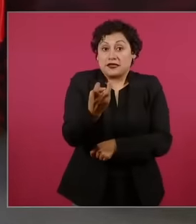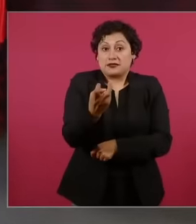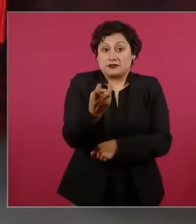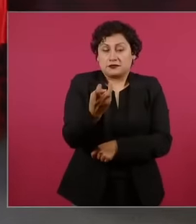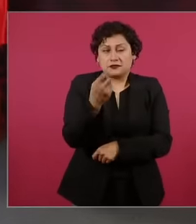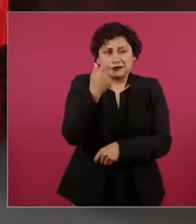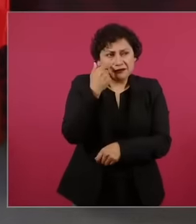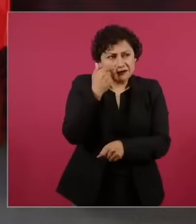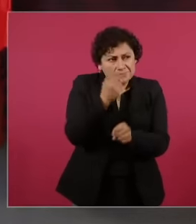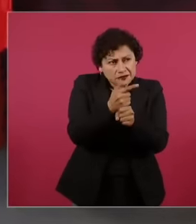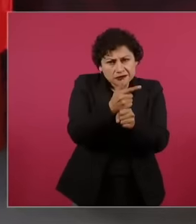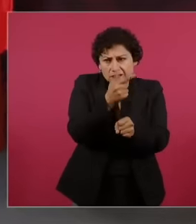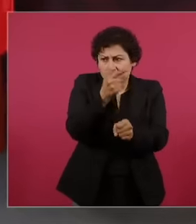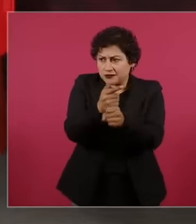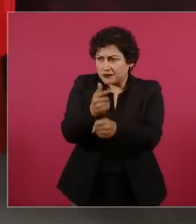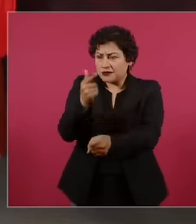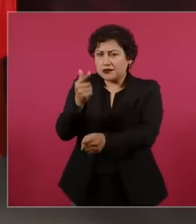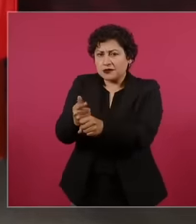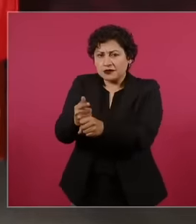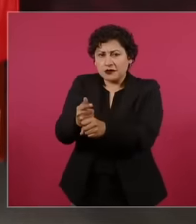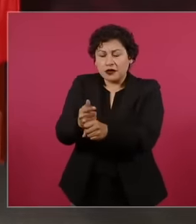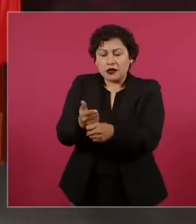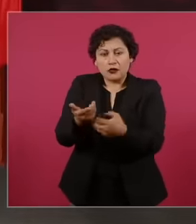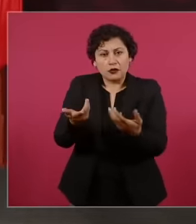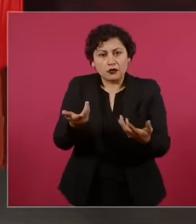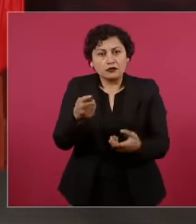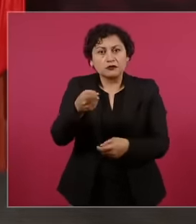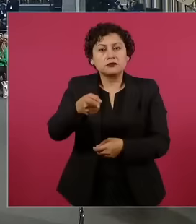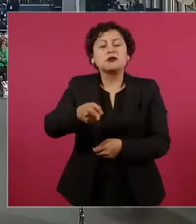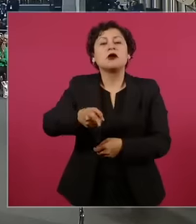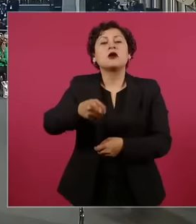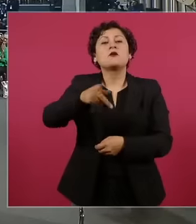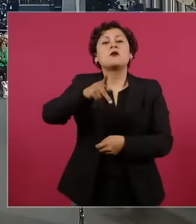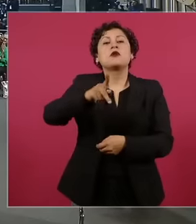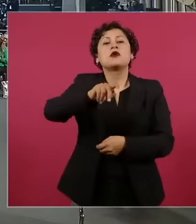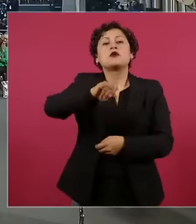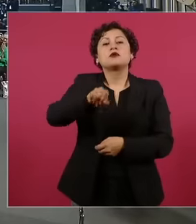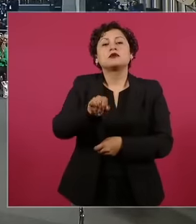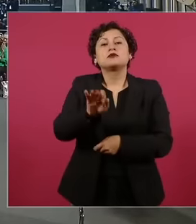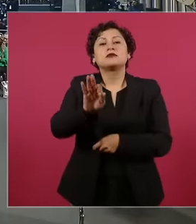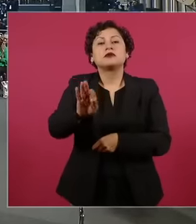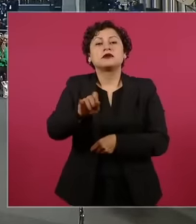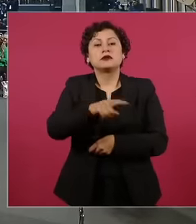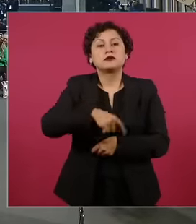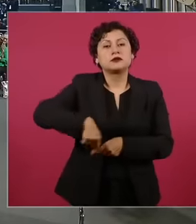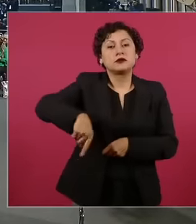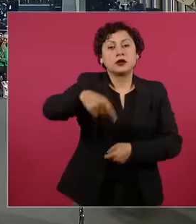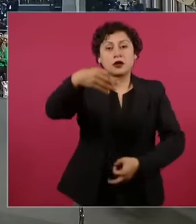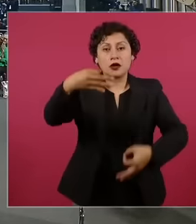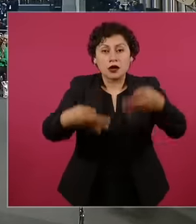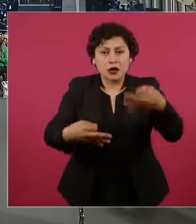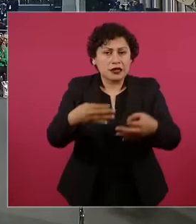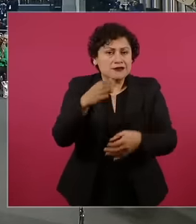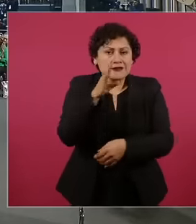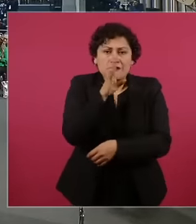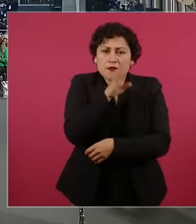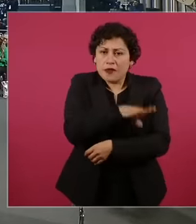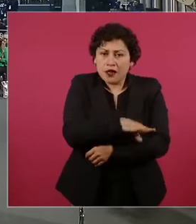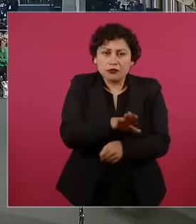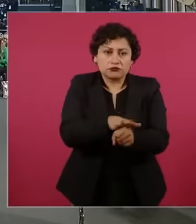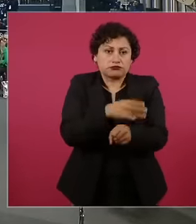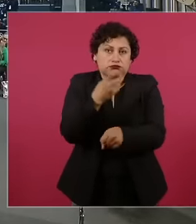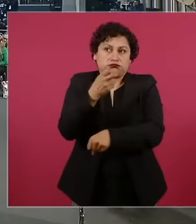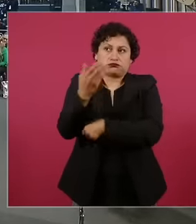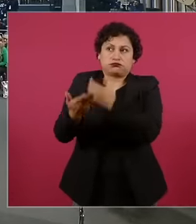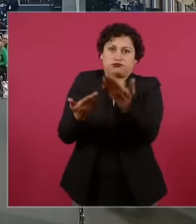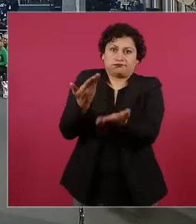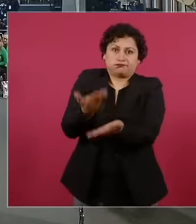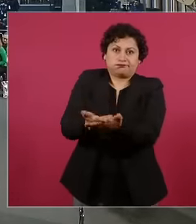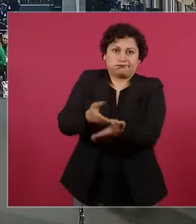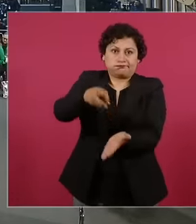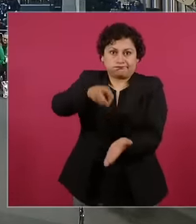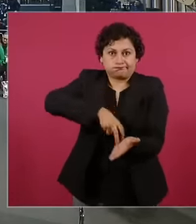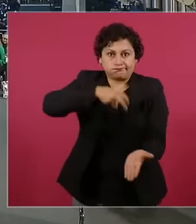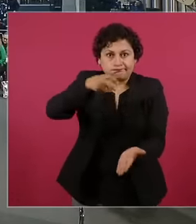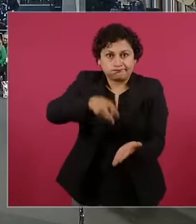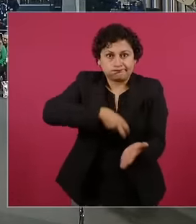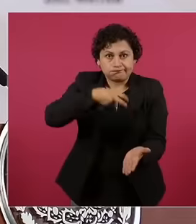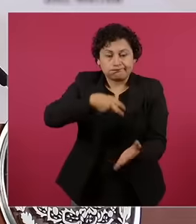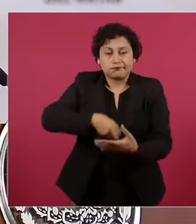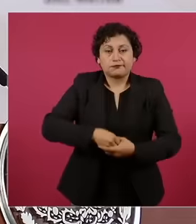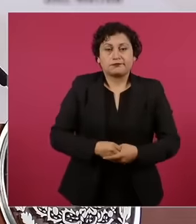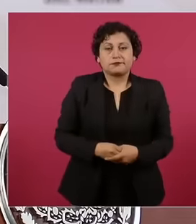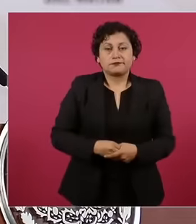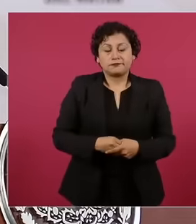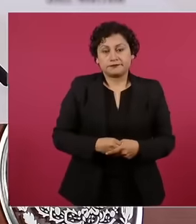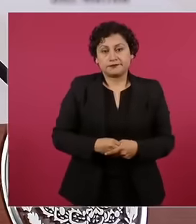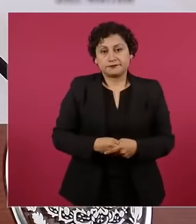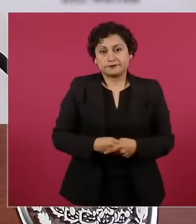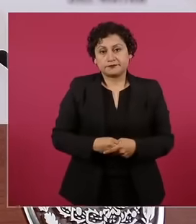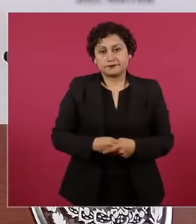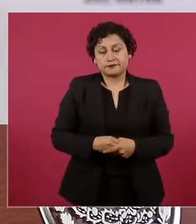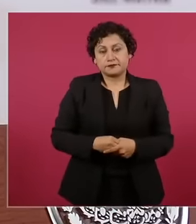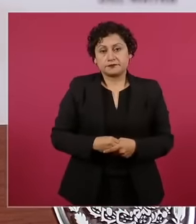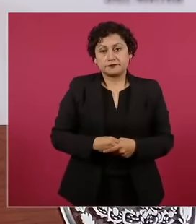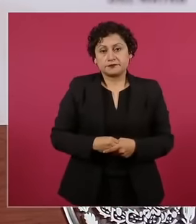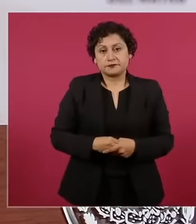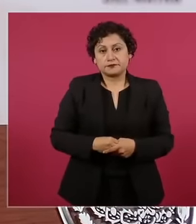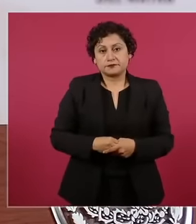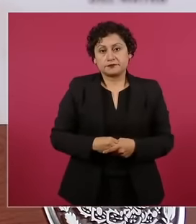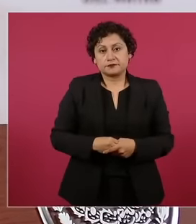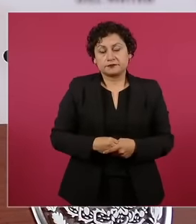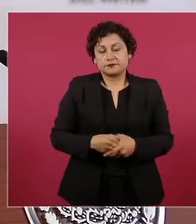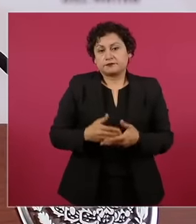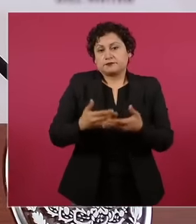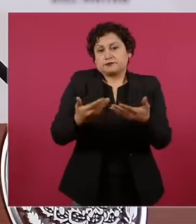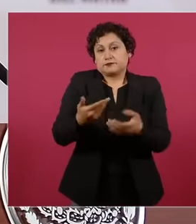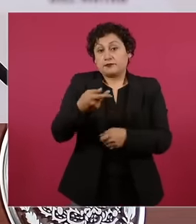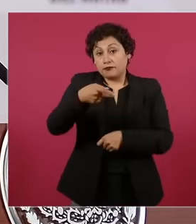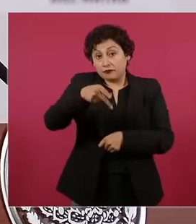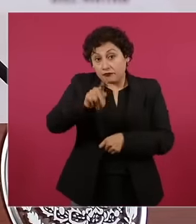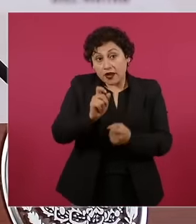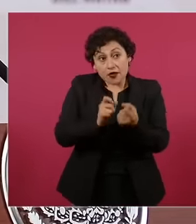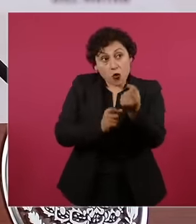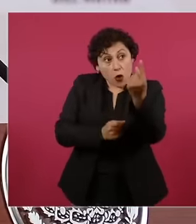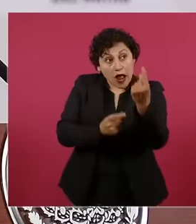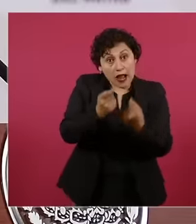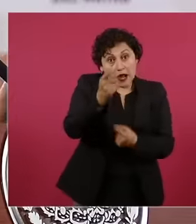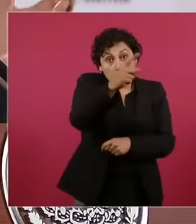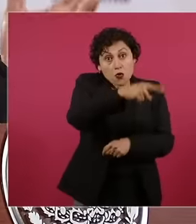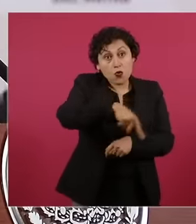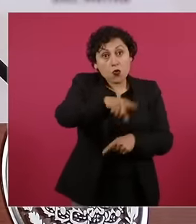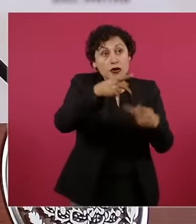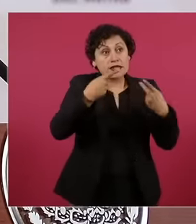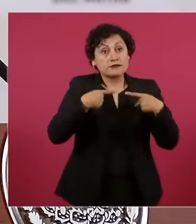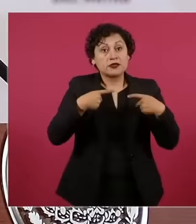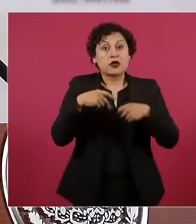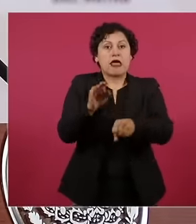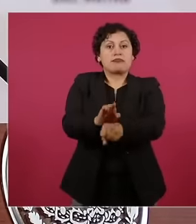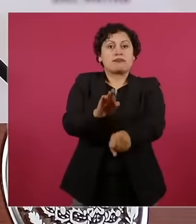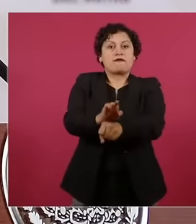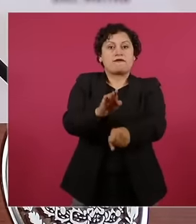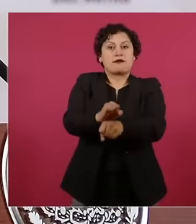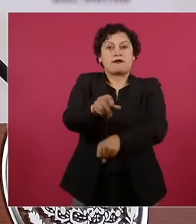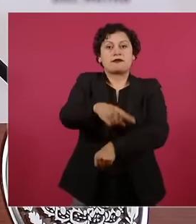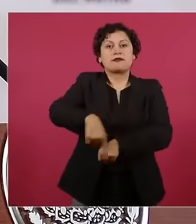judicial power and who defends that the judicial power continues as it is they are defending